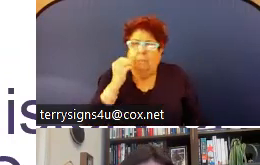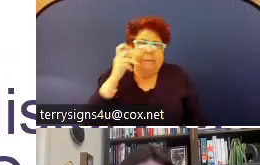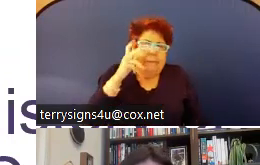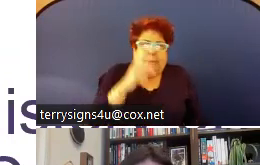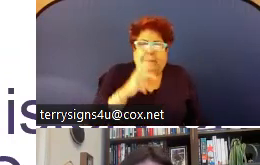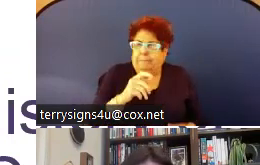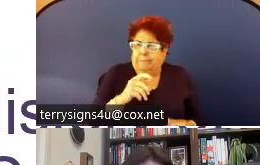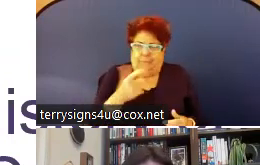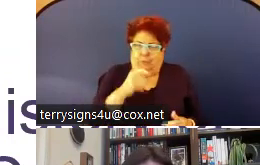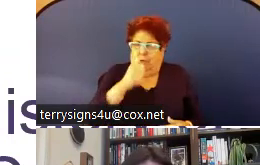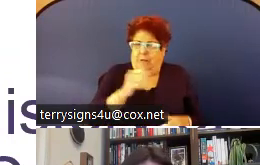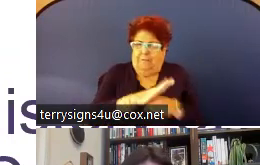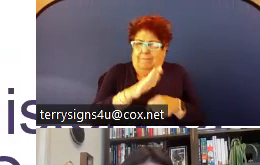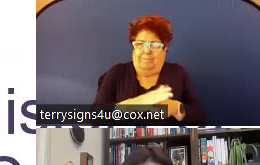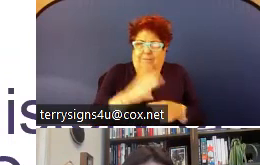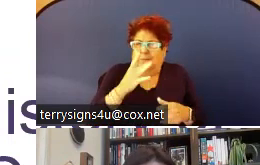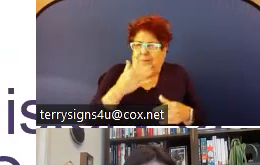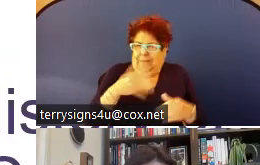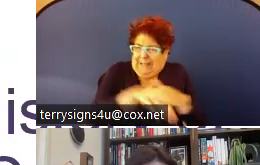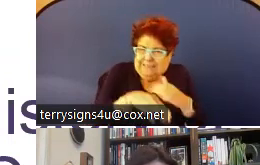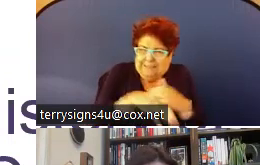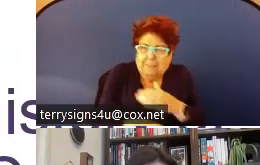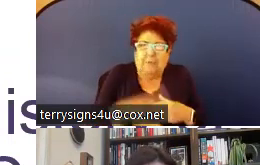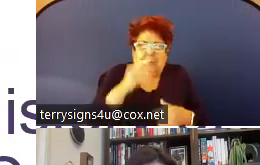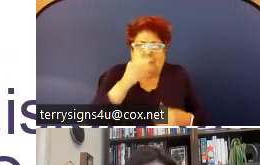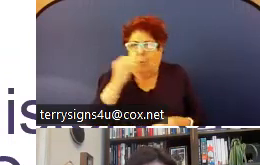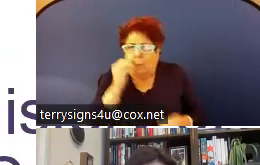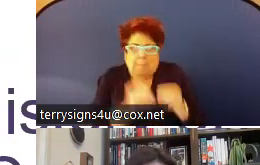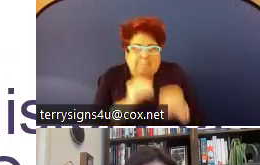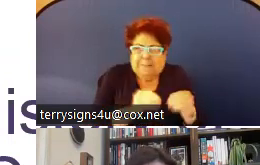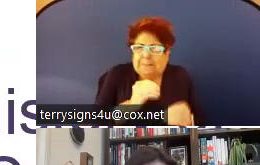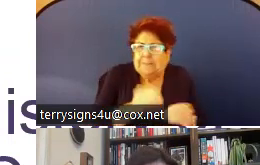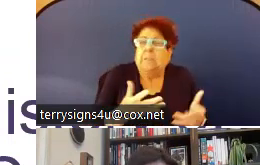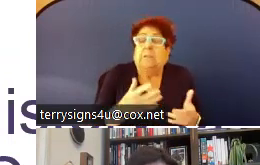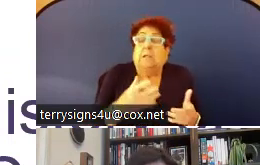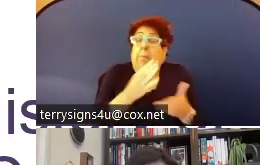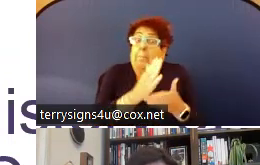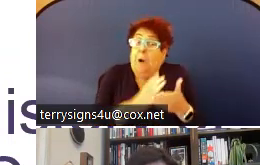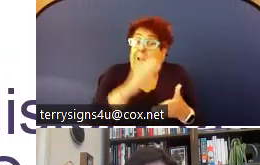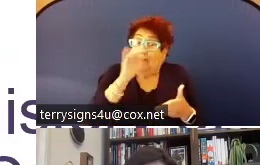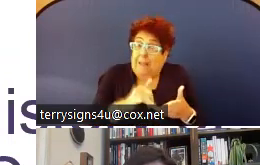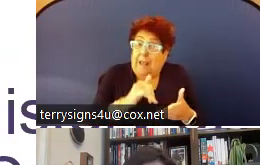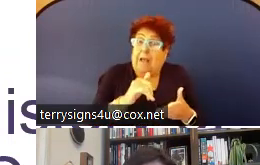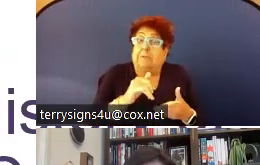home repairs. As part of this master aging plan process, we brought together all of the